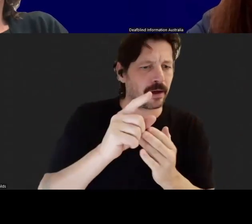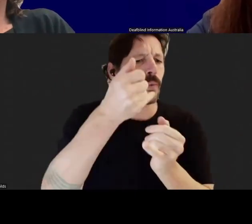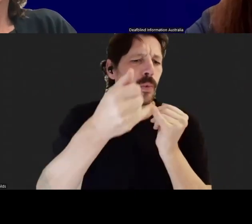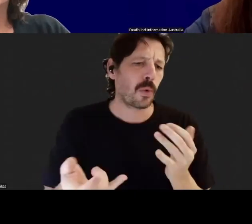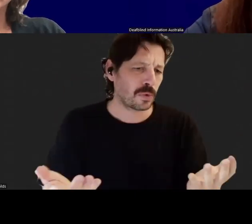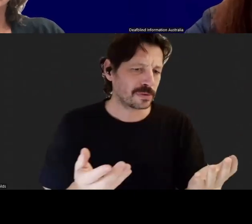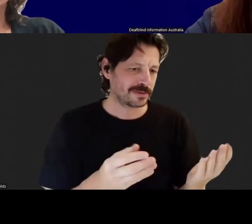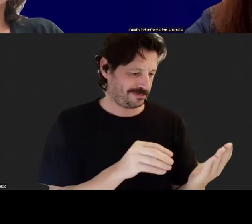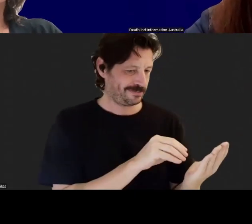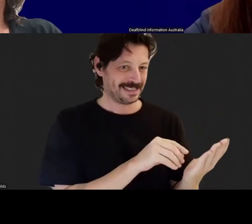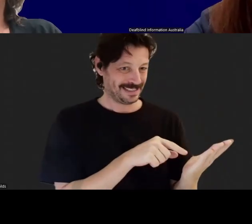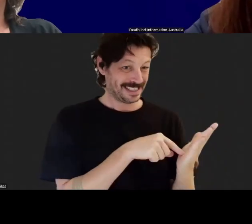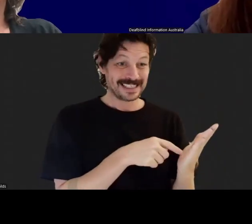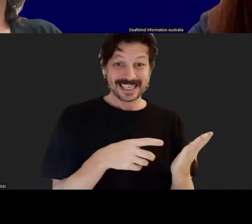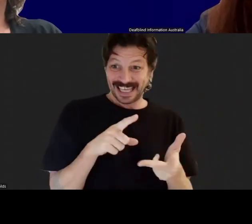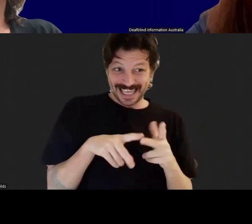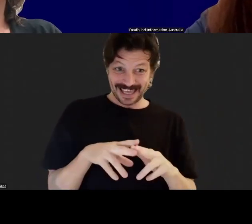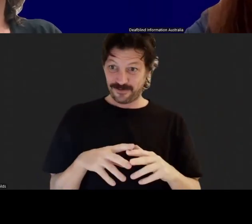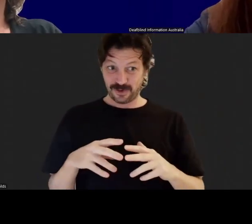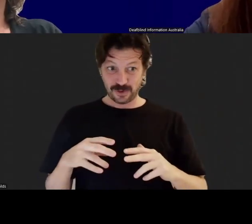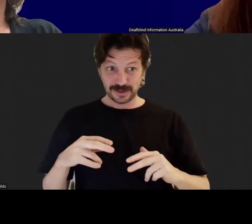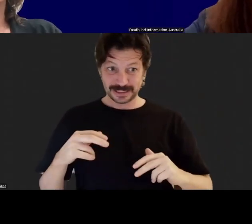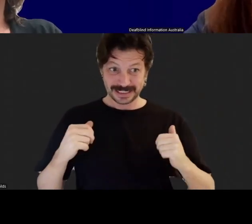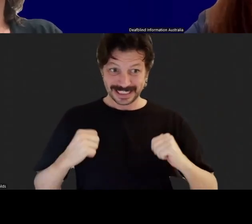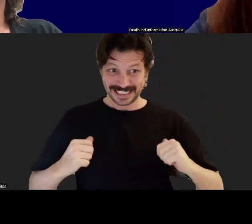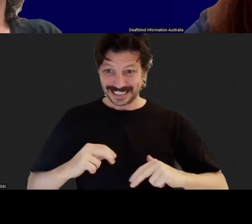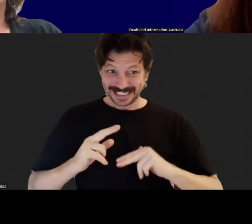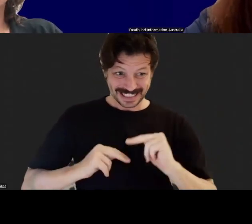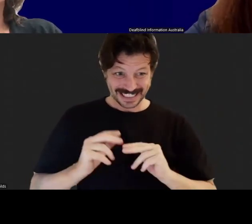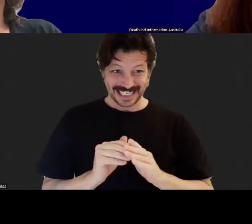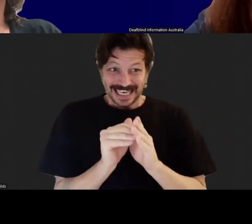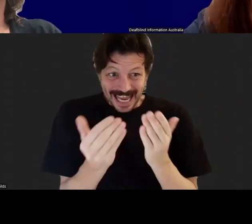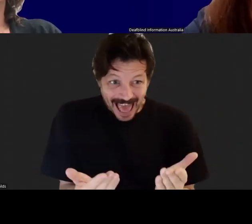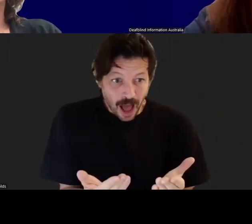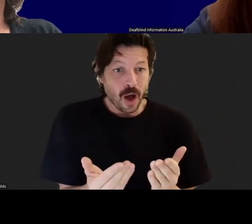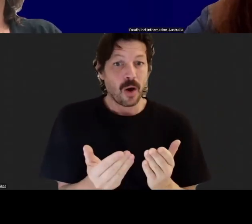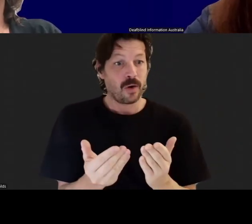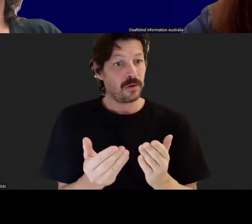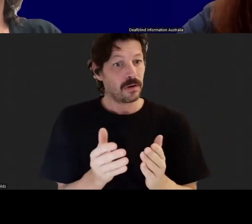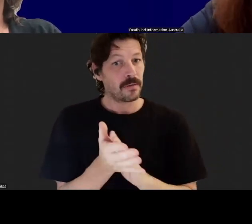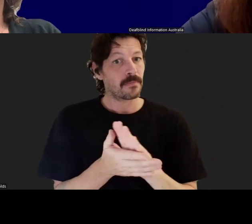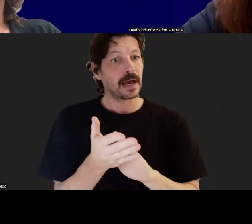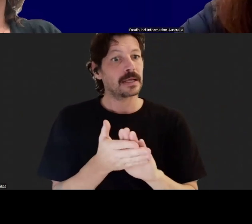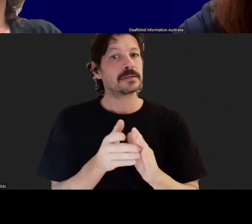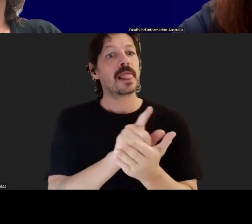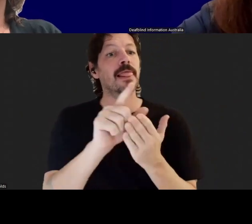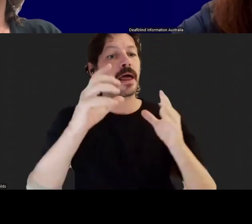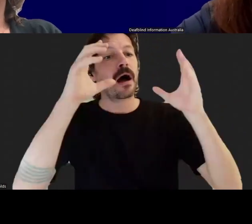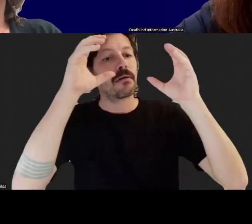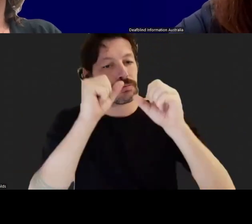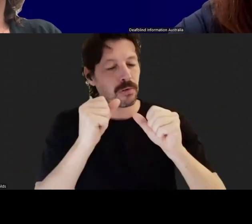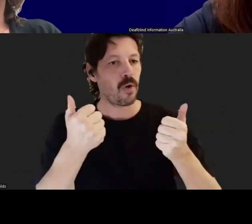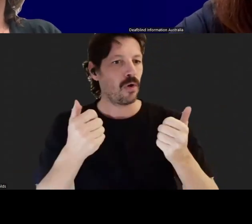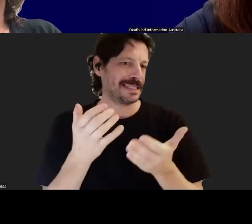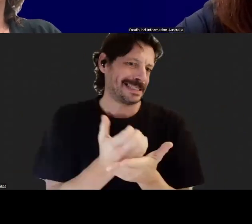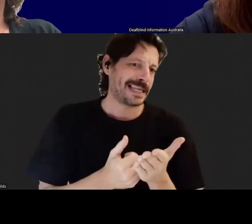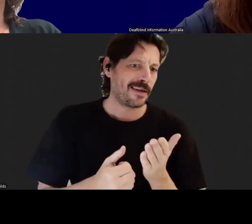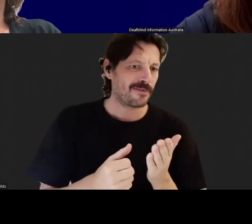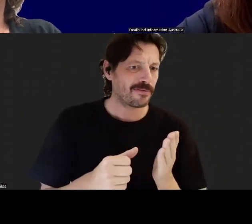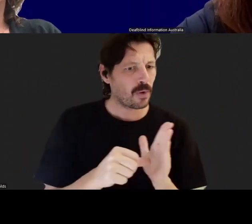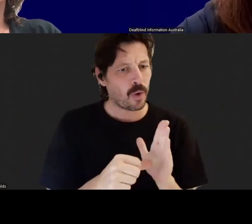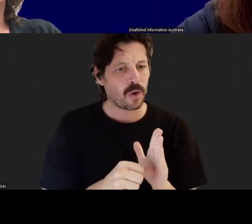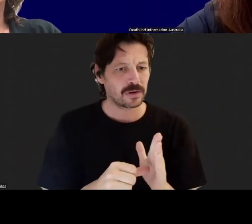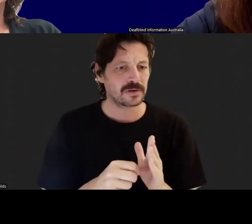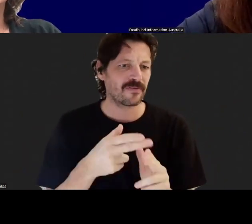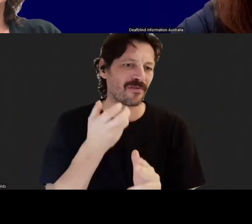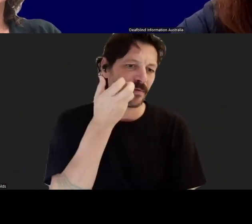now and build skills now around that future loss, you are saving costs in the future. It's a tricky